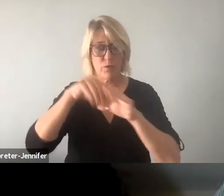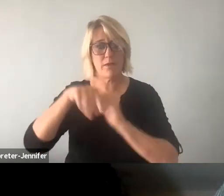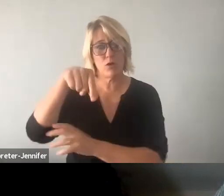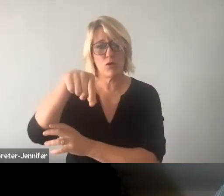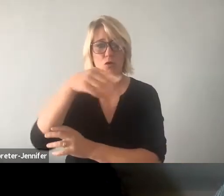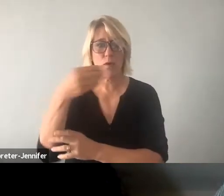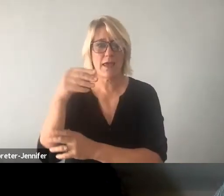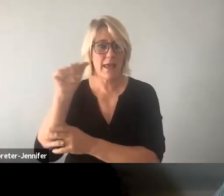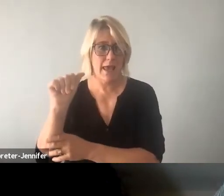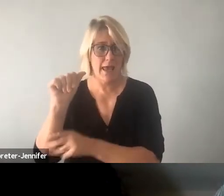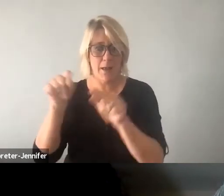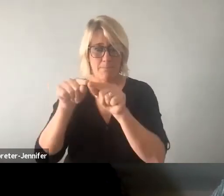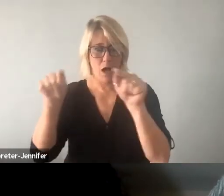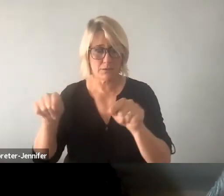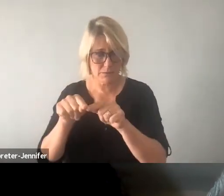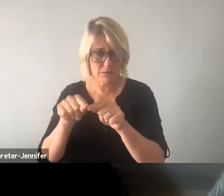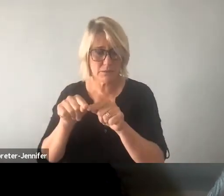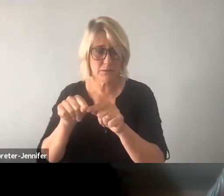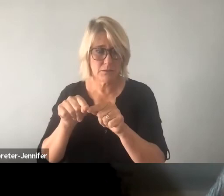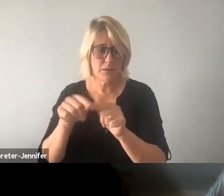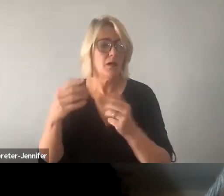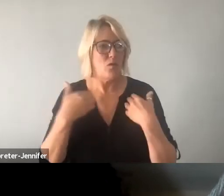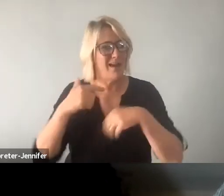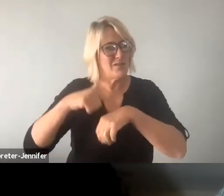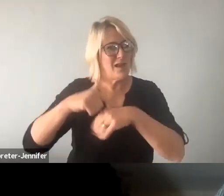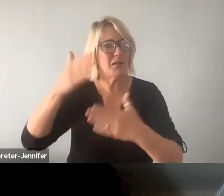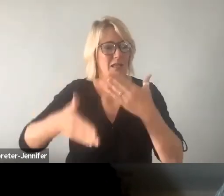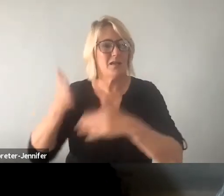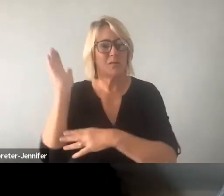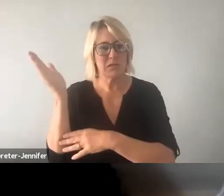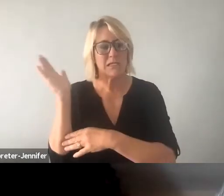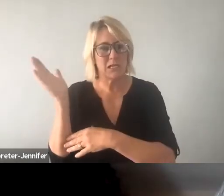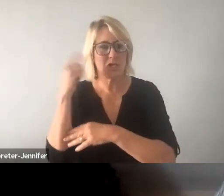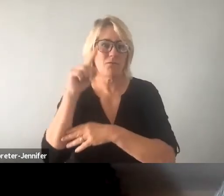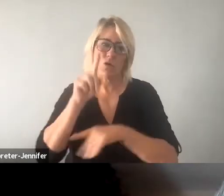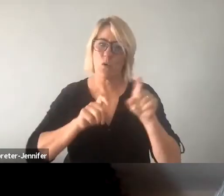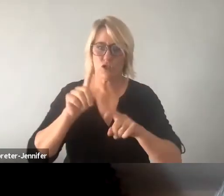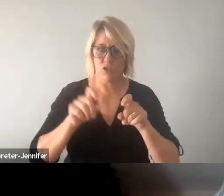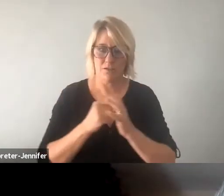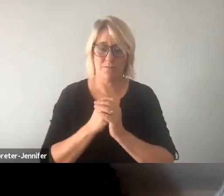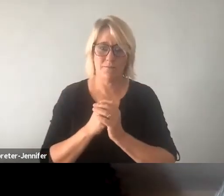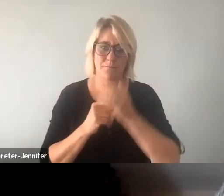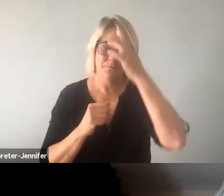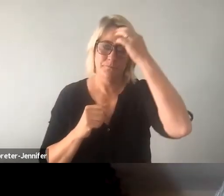questions and we can put any questions we have in the Q and A box and we will